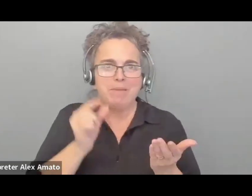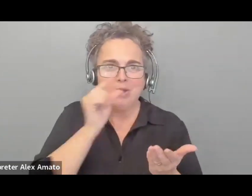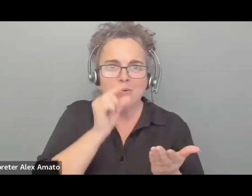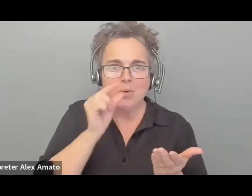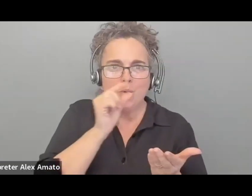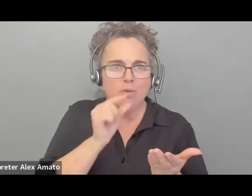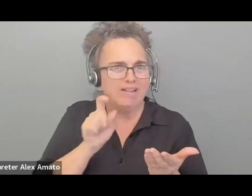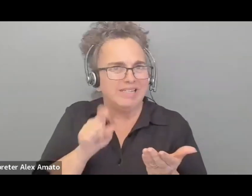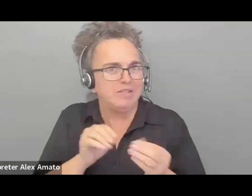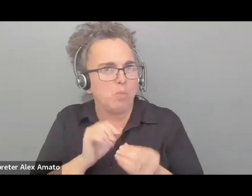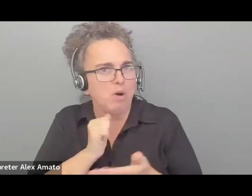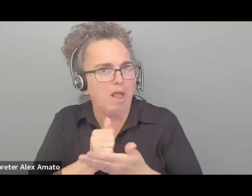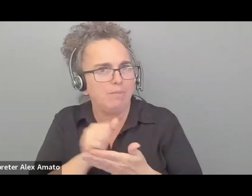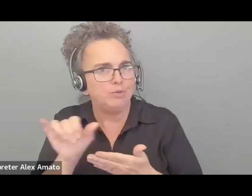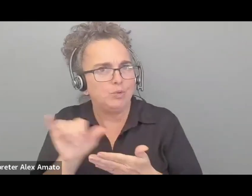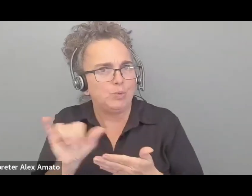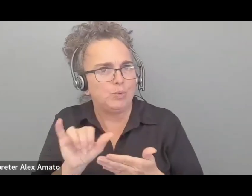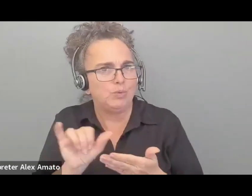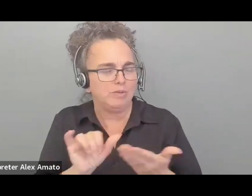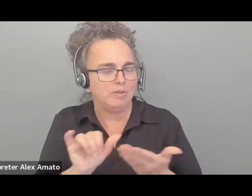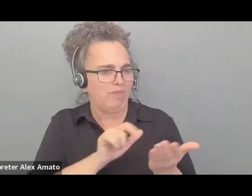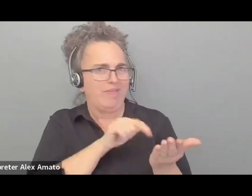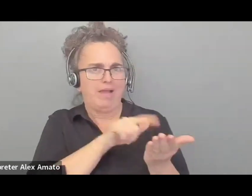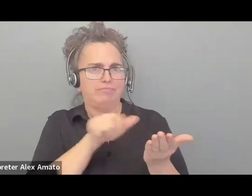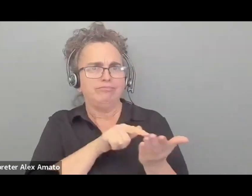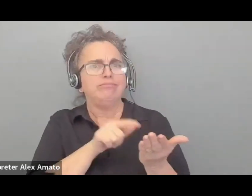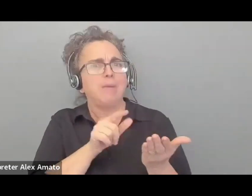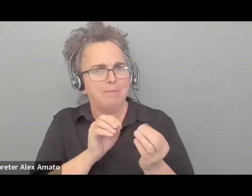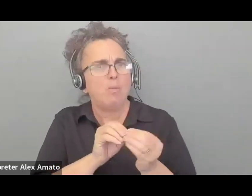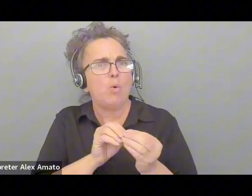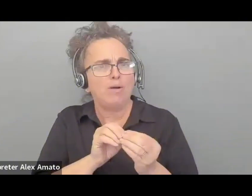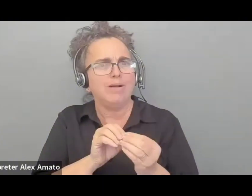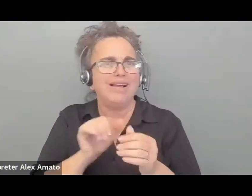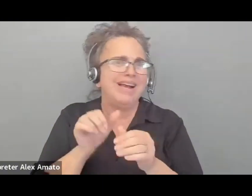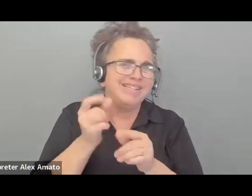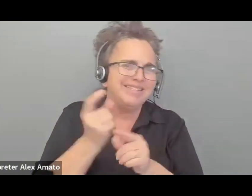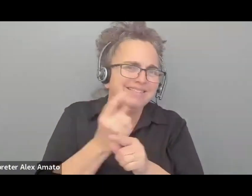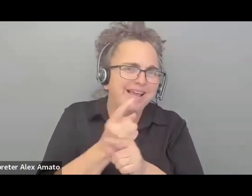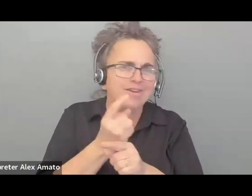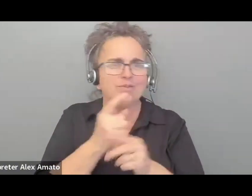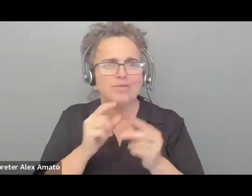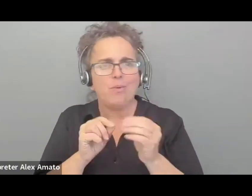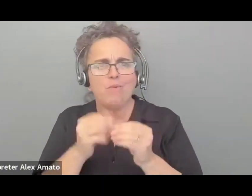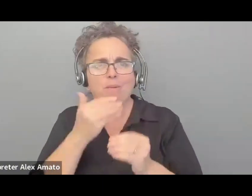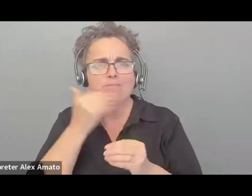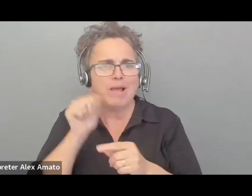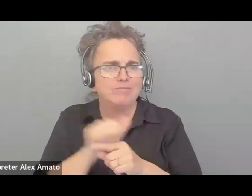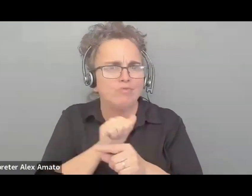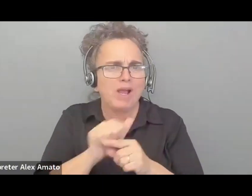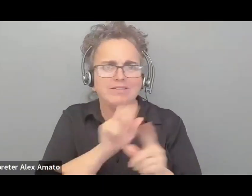help on to create standards or best practices across all these teams so that people can then be unblocked